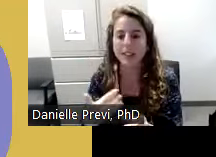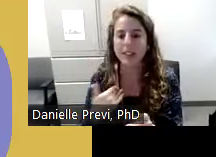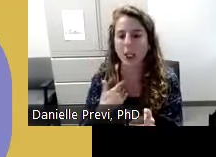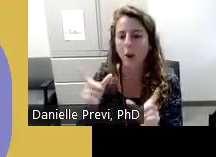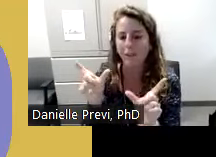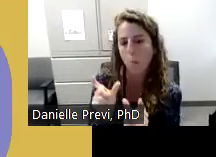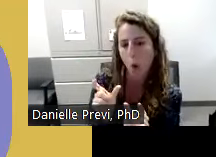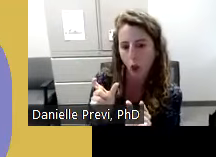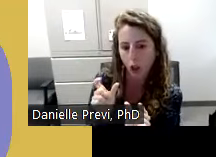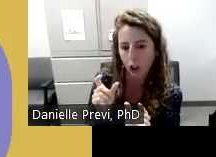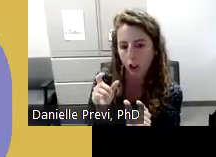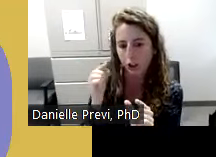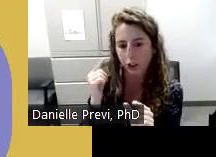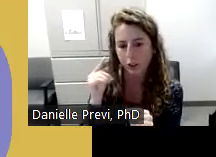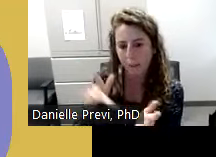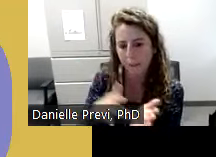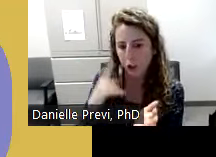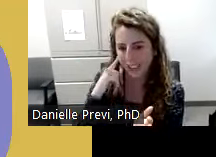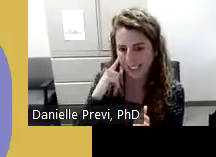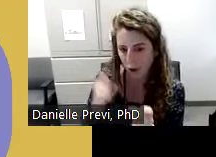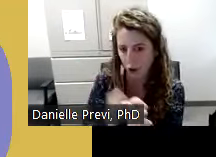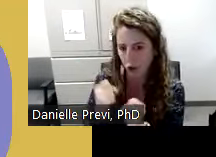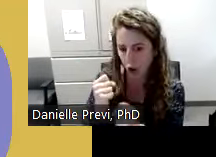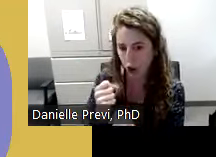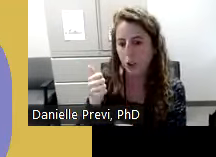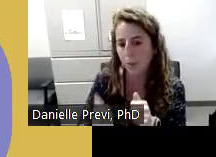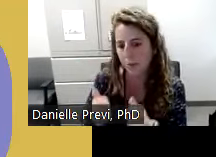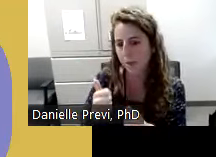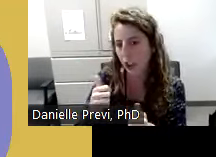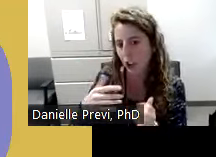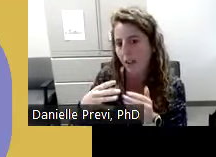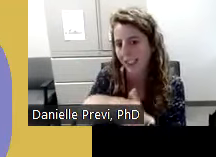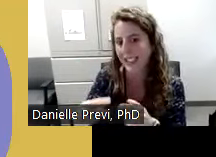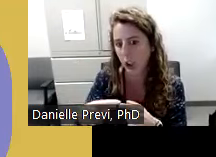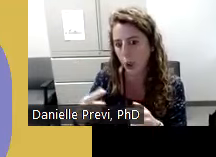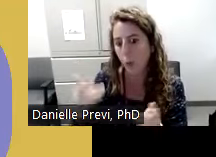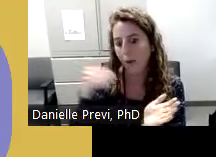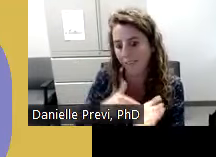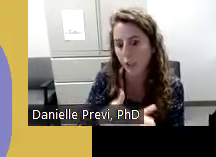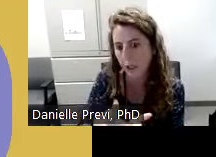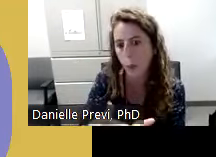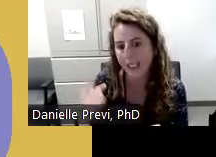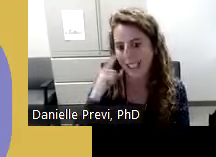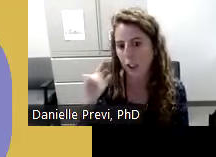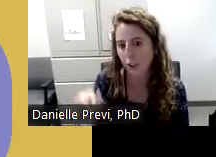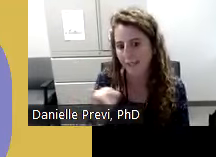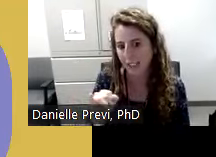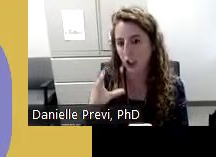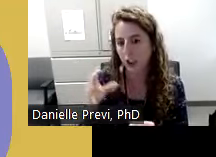children who have Down syndrome, typically have truncated inner ear structures,